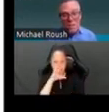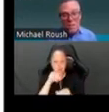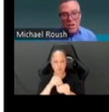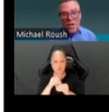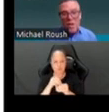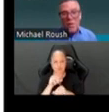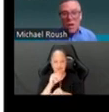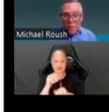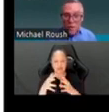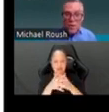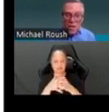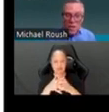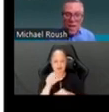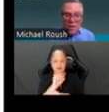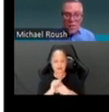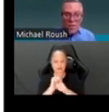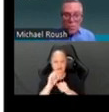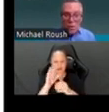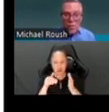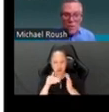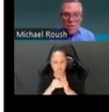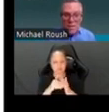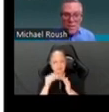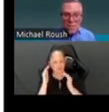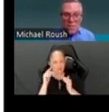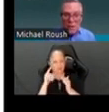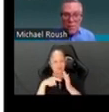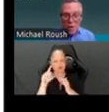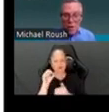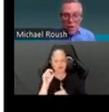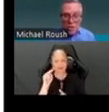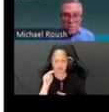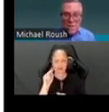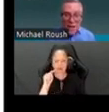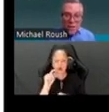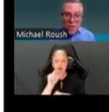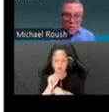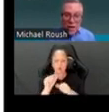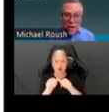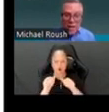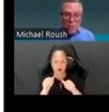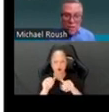Center. We hope you'll check out the workforce system and bank partnerships how to guide